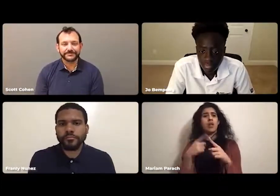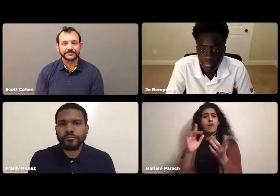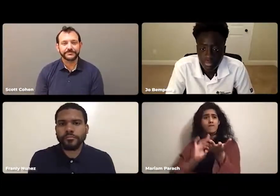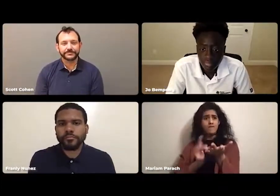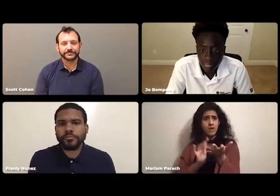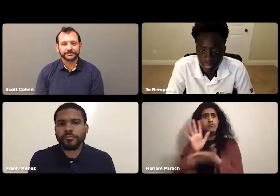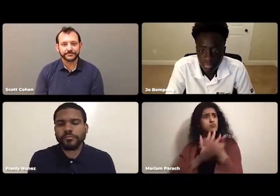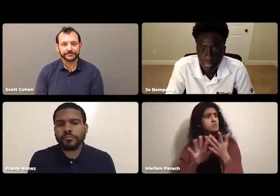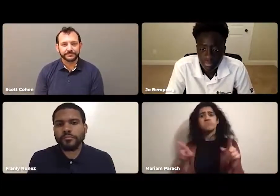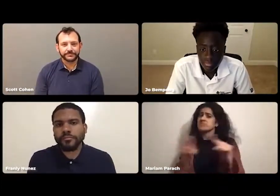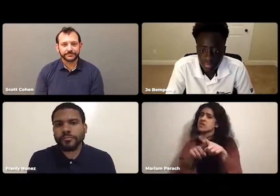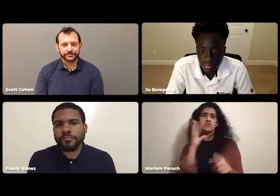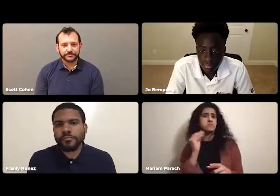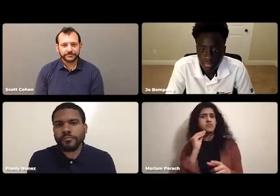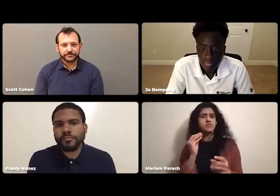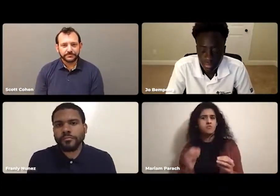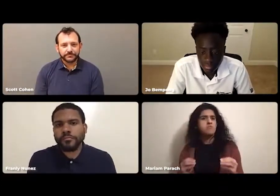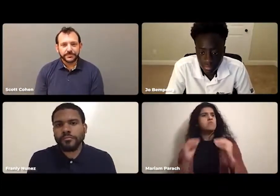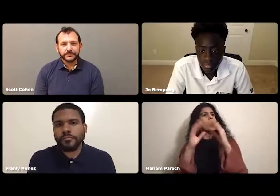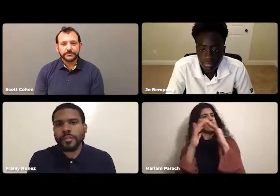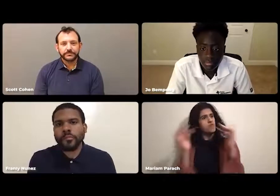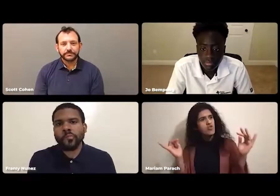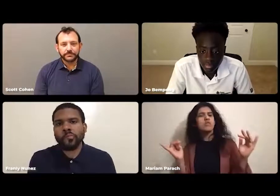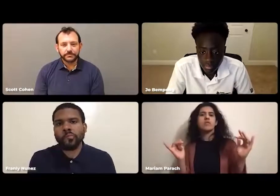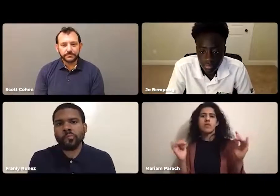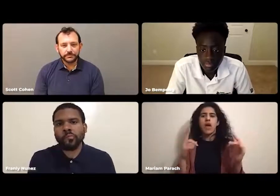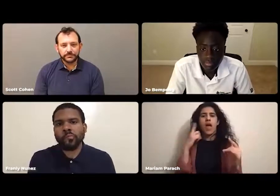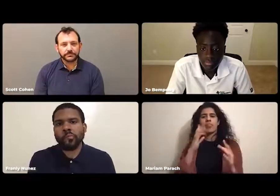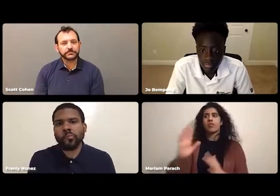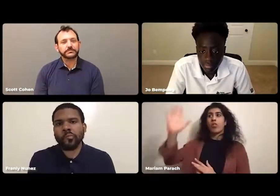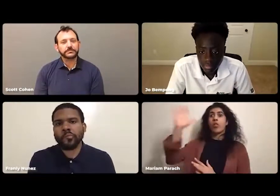"Where are you from?" "Oh! I'm from Pakistan as well!"